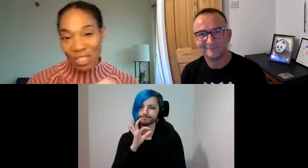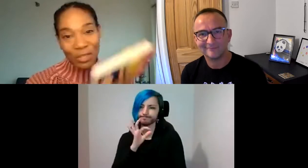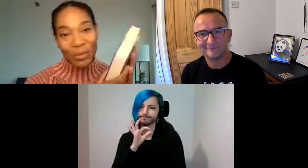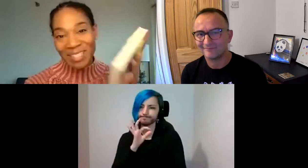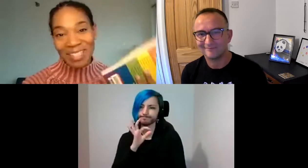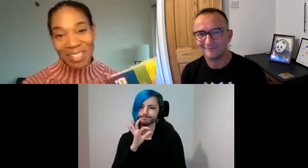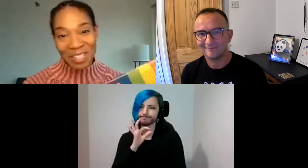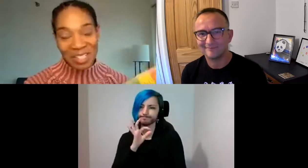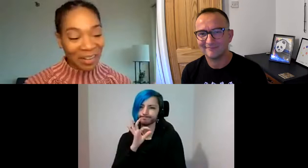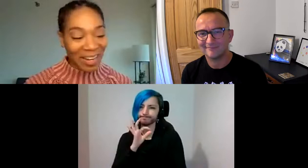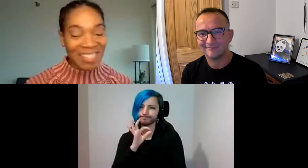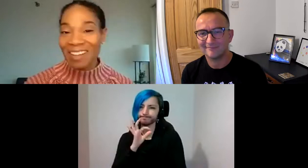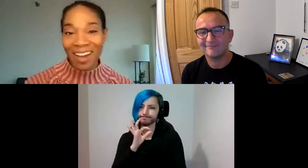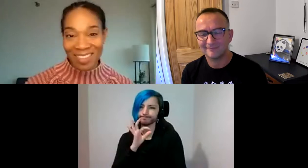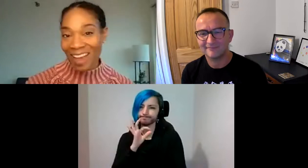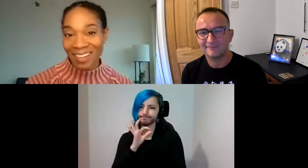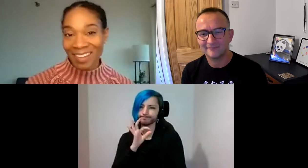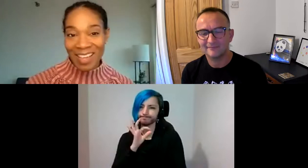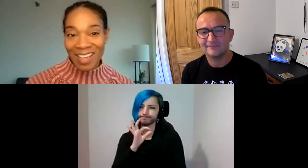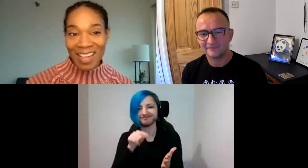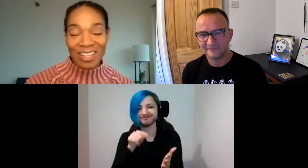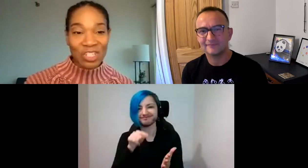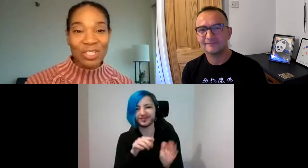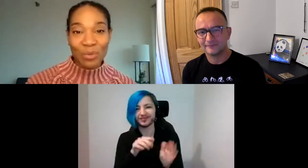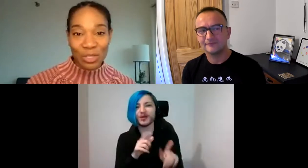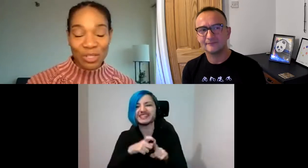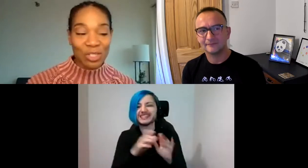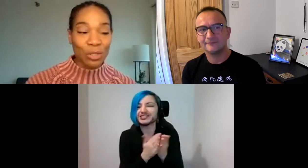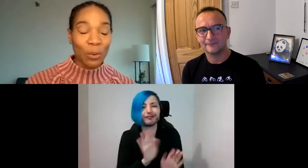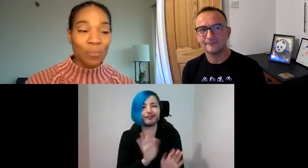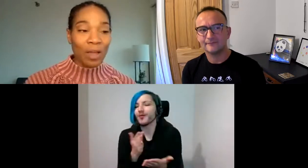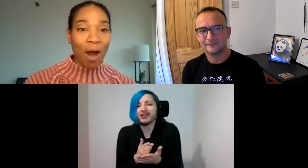and where we are today and how can we make our society